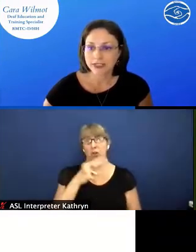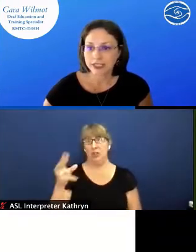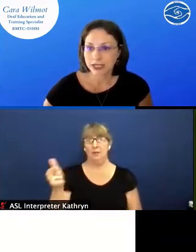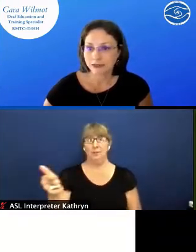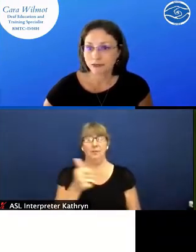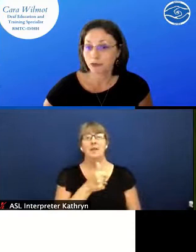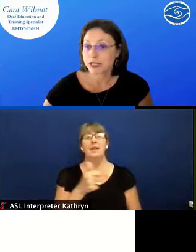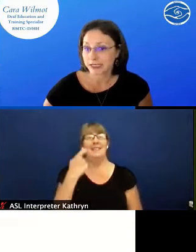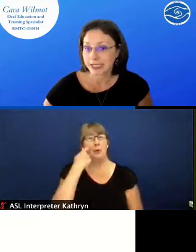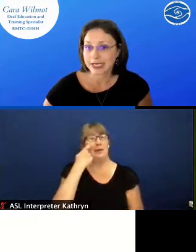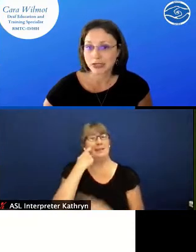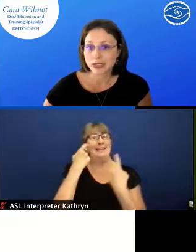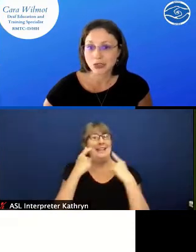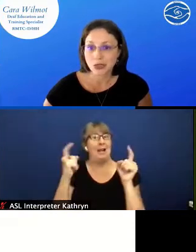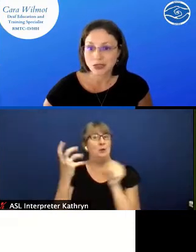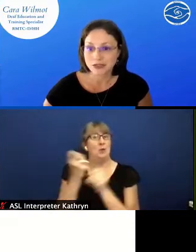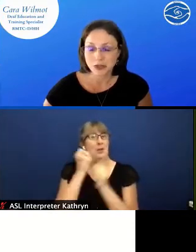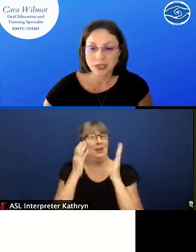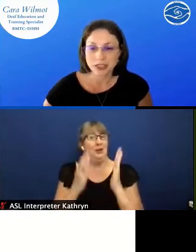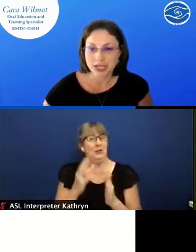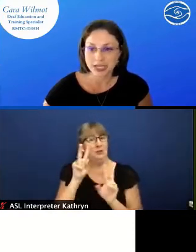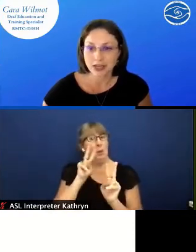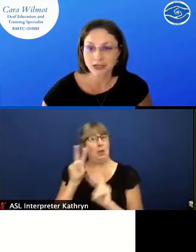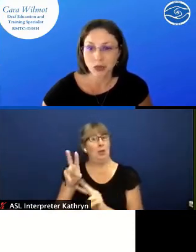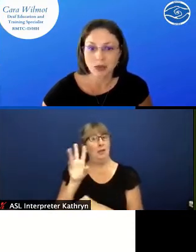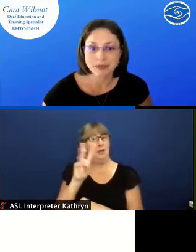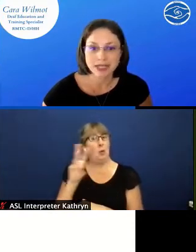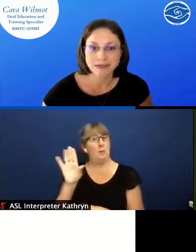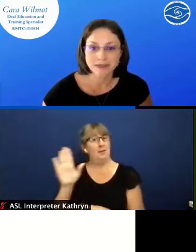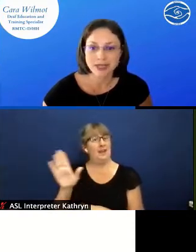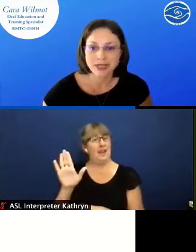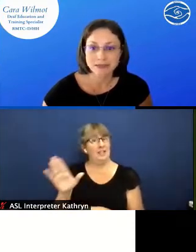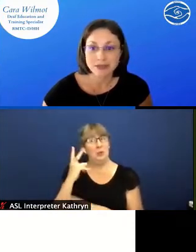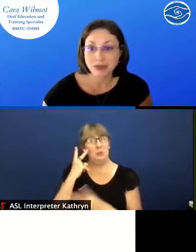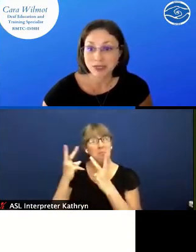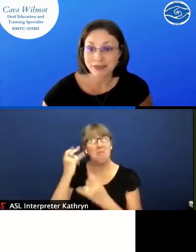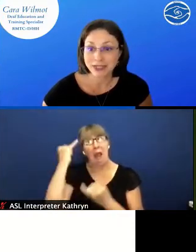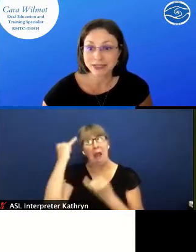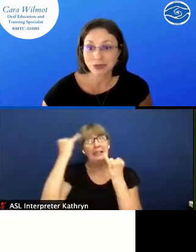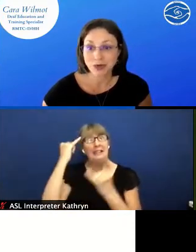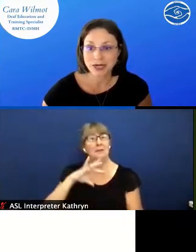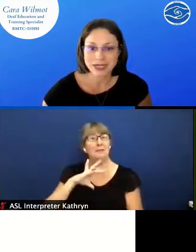and they've recently announced as winners if you want to check it out on their website. Maybe you can even get some great ideas.